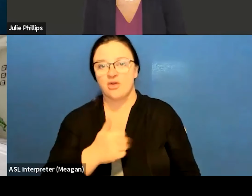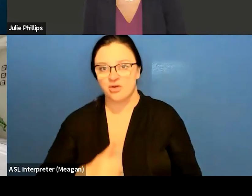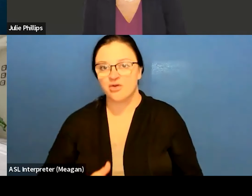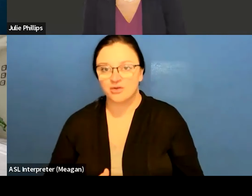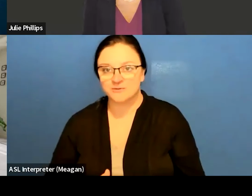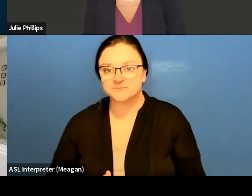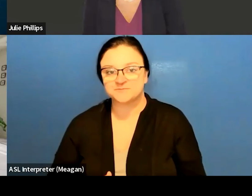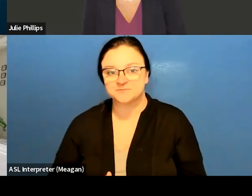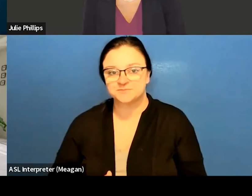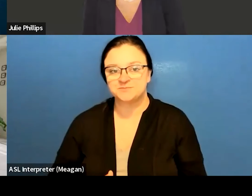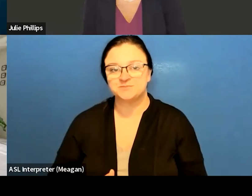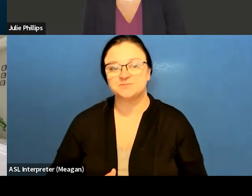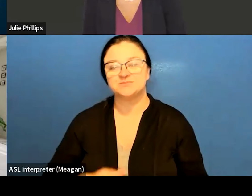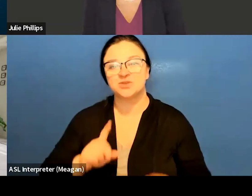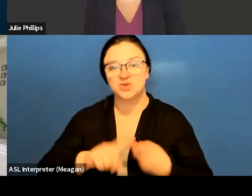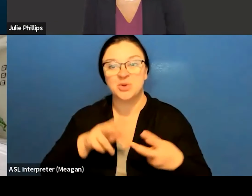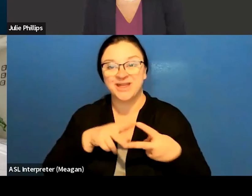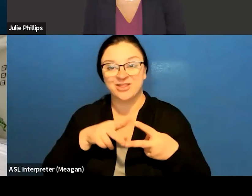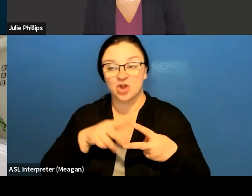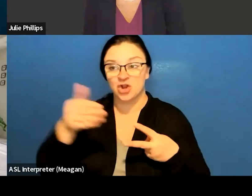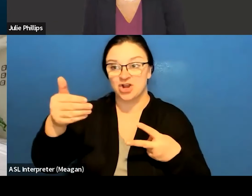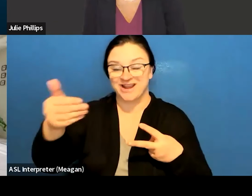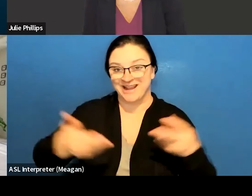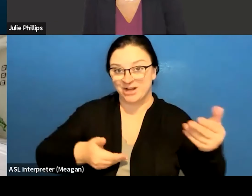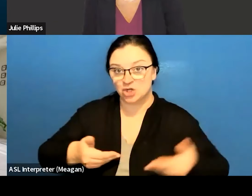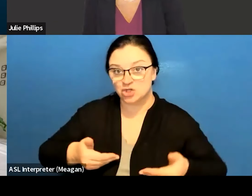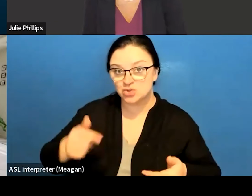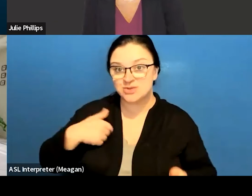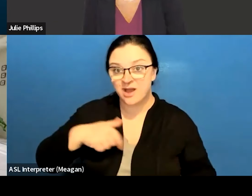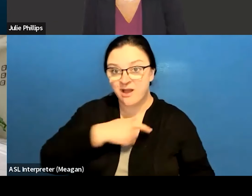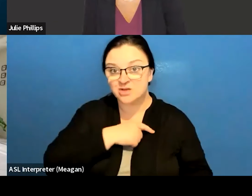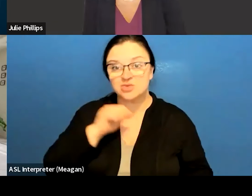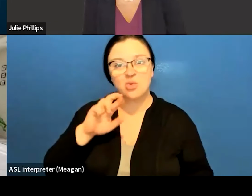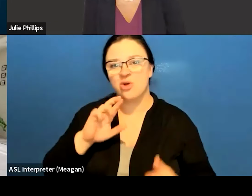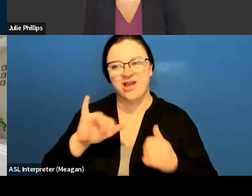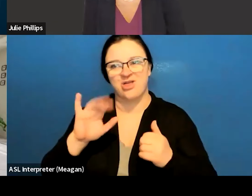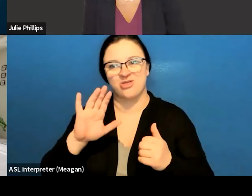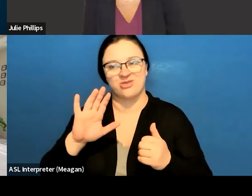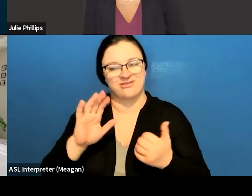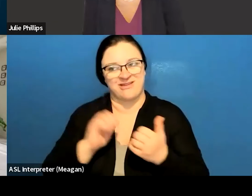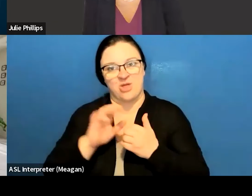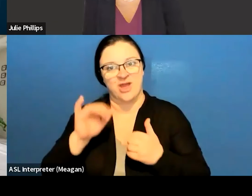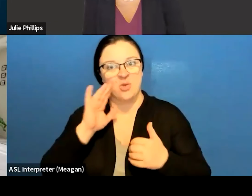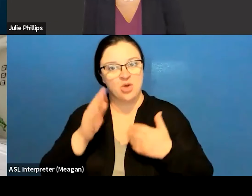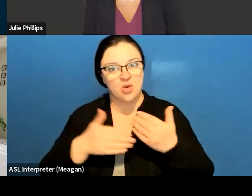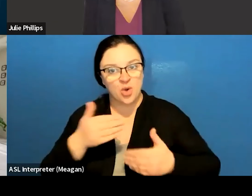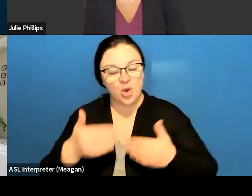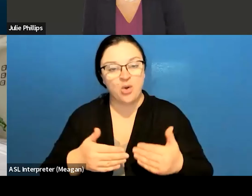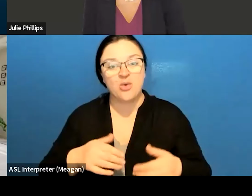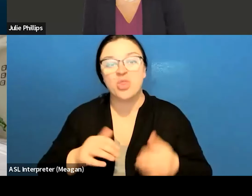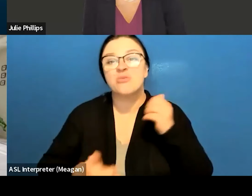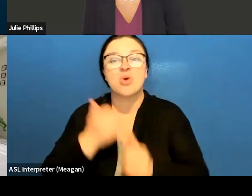So on the scene to either introduce us or however that may work. The most recent incident that we had,